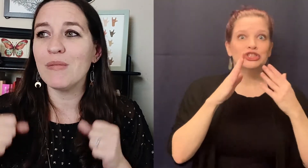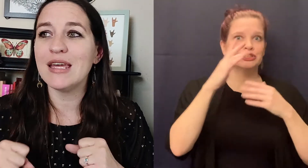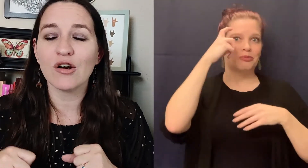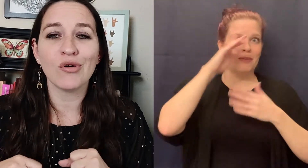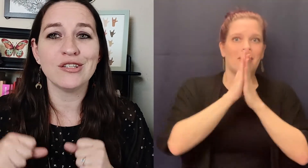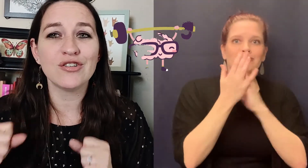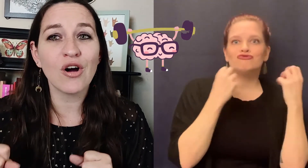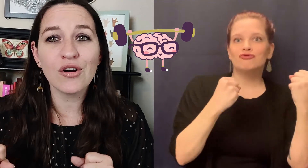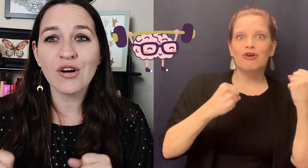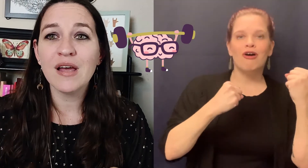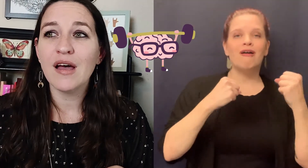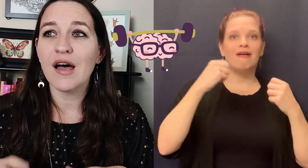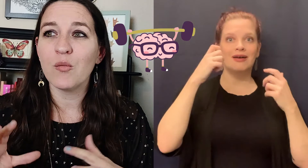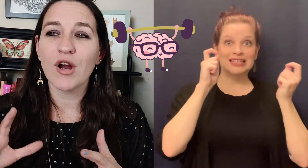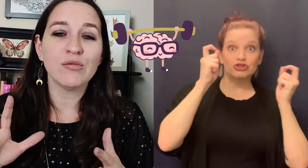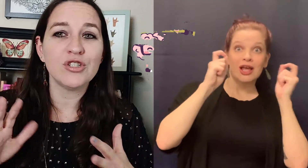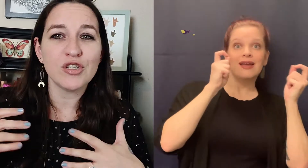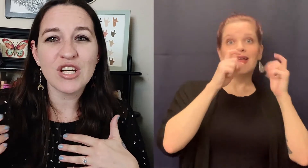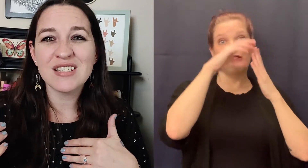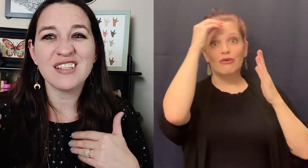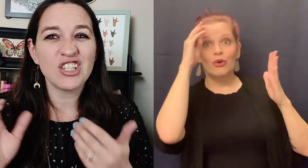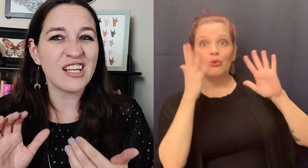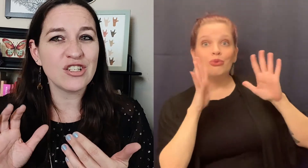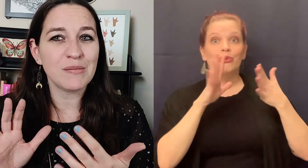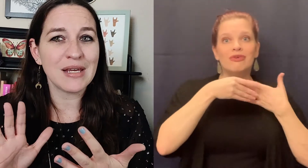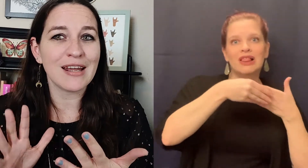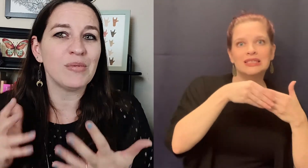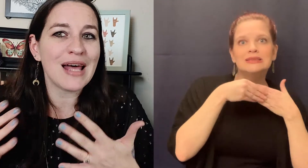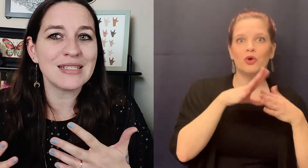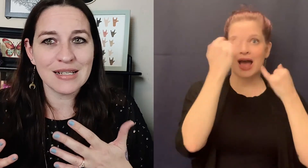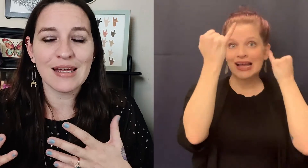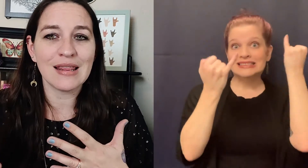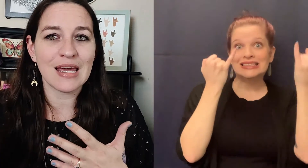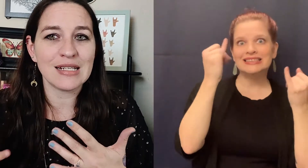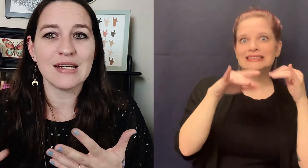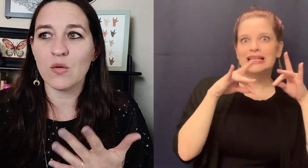We're making our brains stronger. We're able to adjust and change and be plastic in the idea that